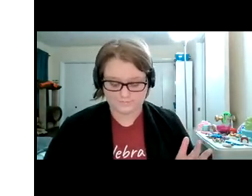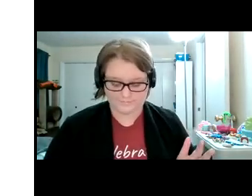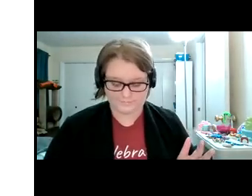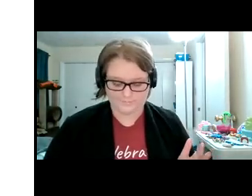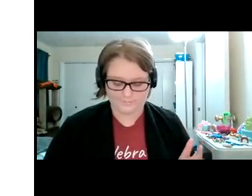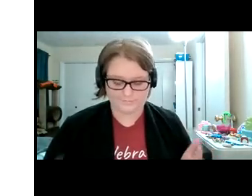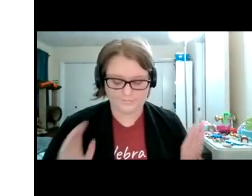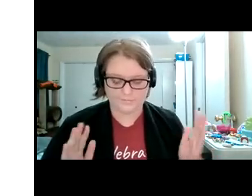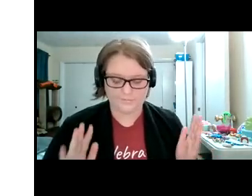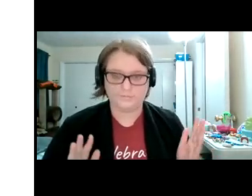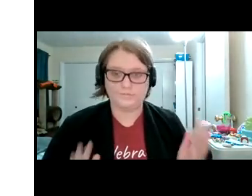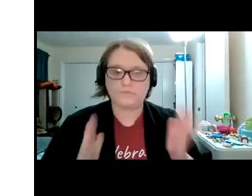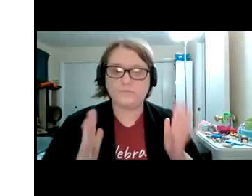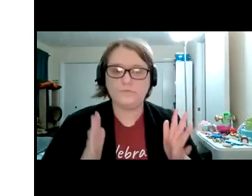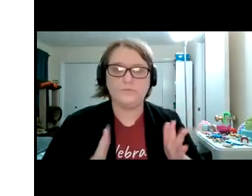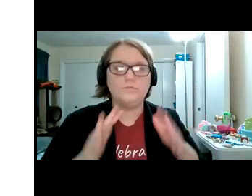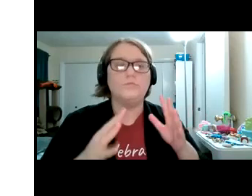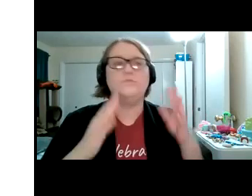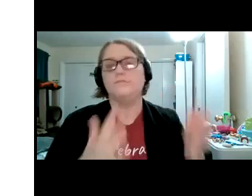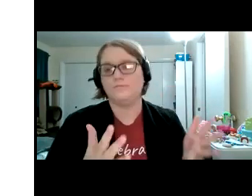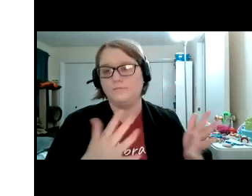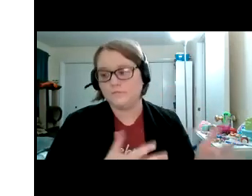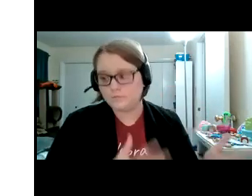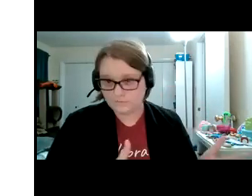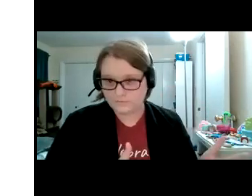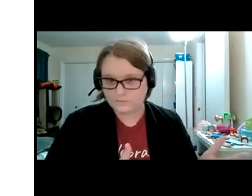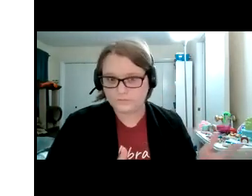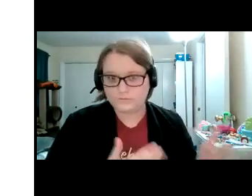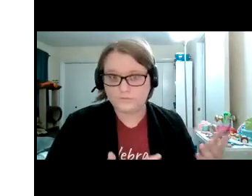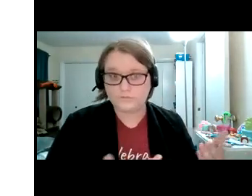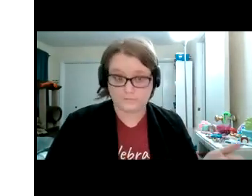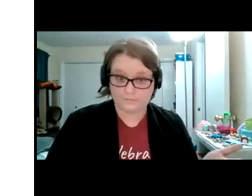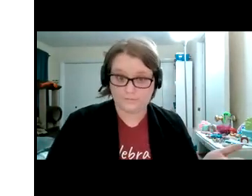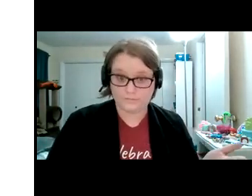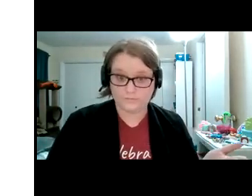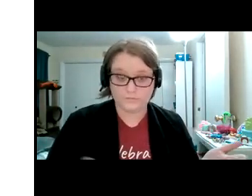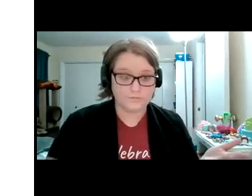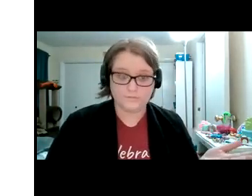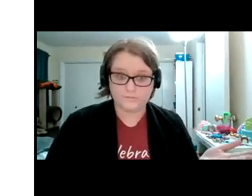incredibly important to focus on the humanity of each person you might encounter or meet and